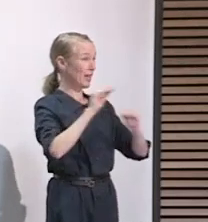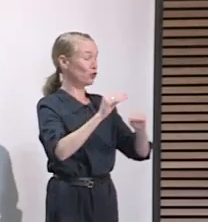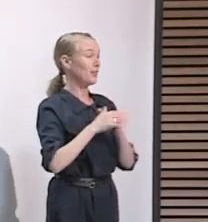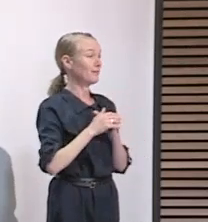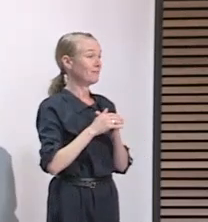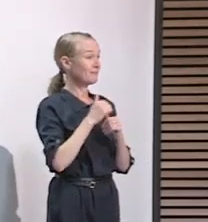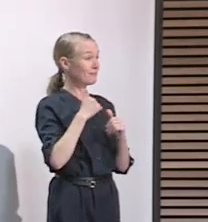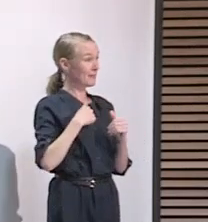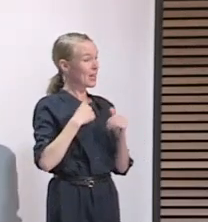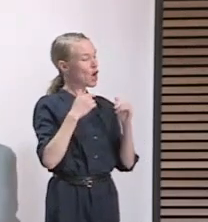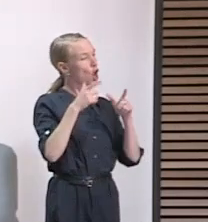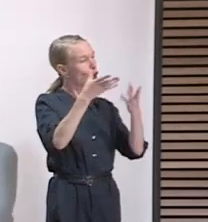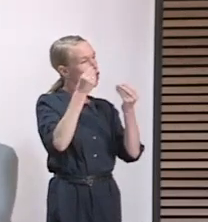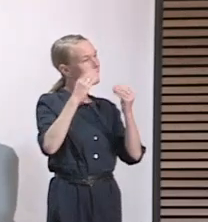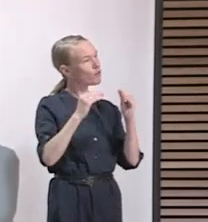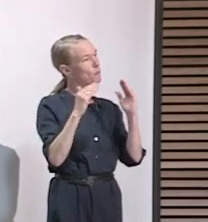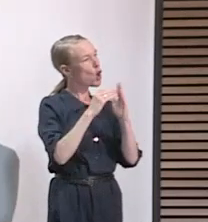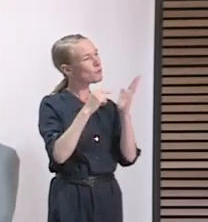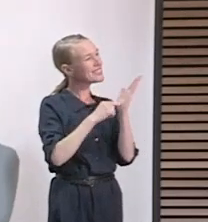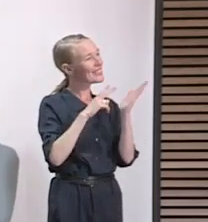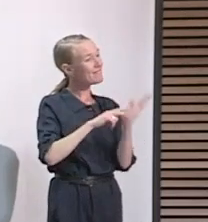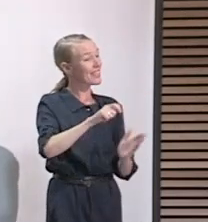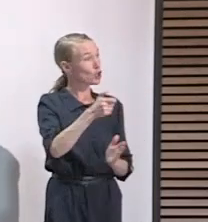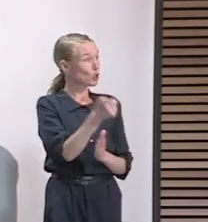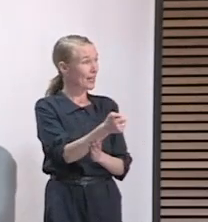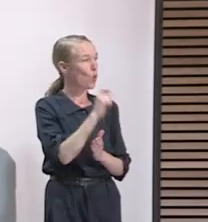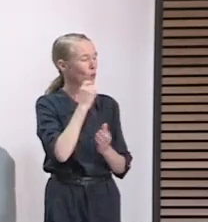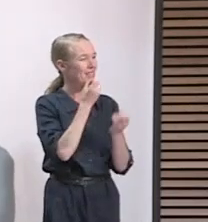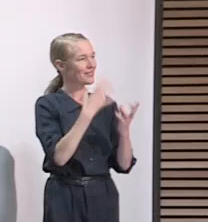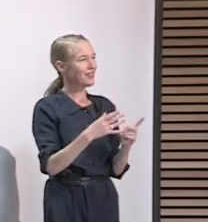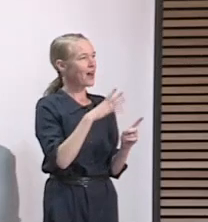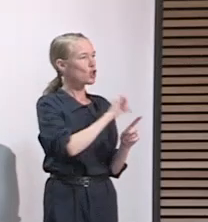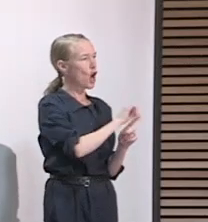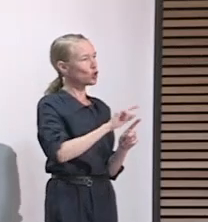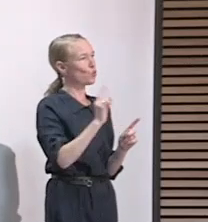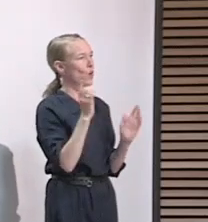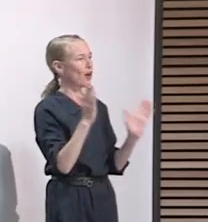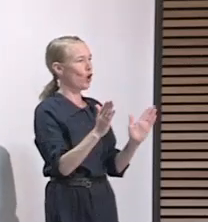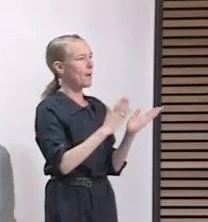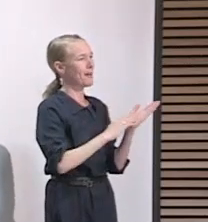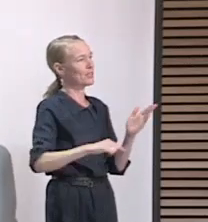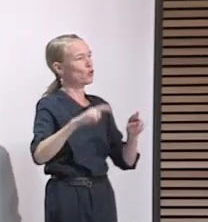in that regard. Finally briefly on education, I can report that the learning from